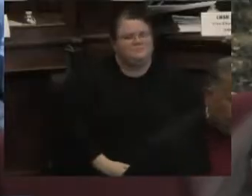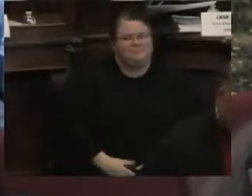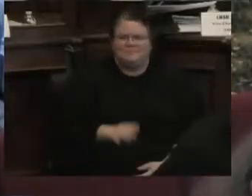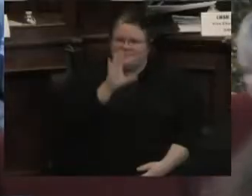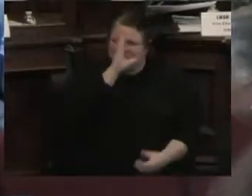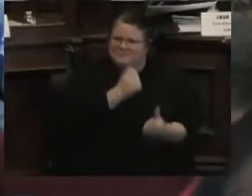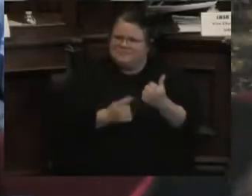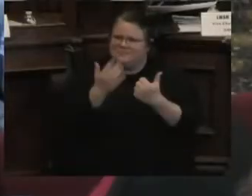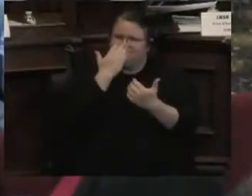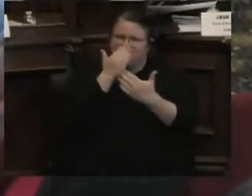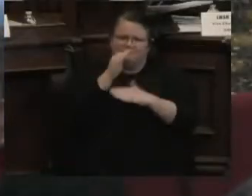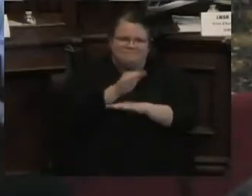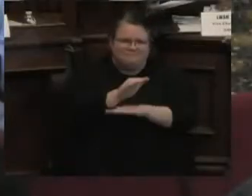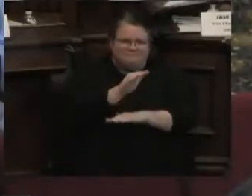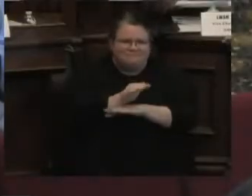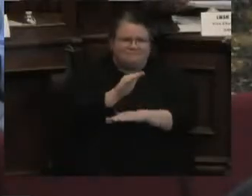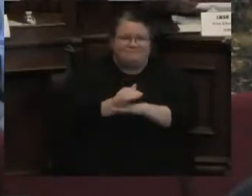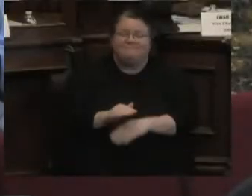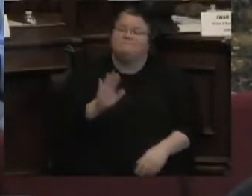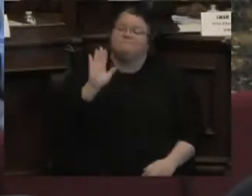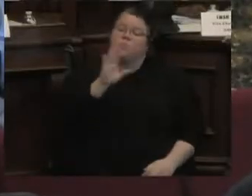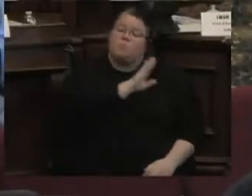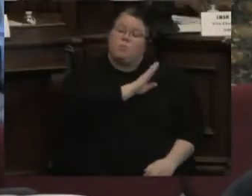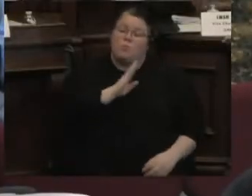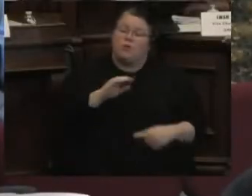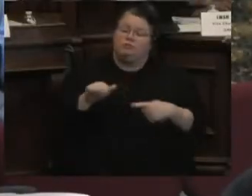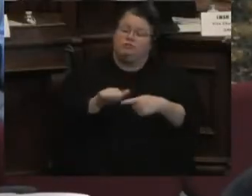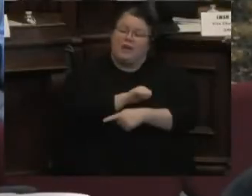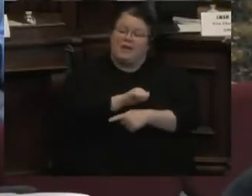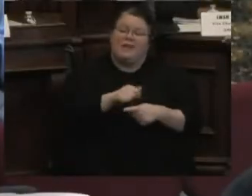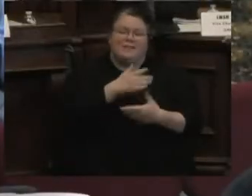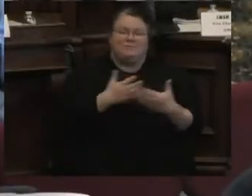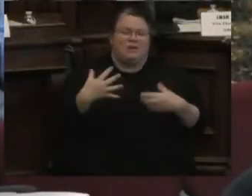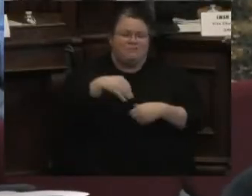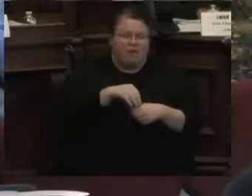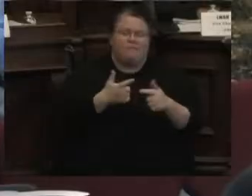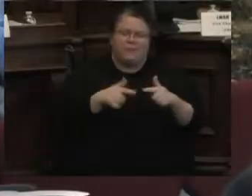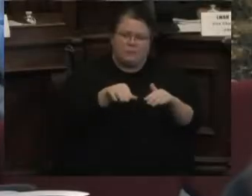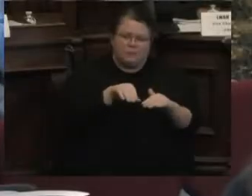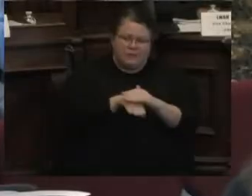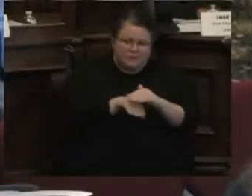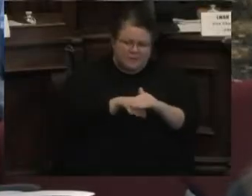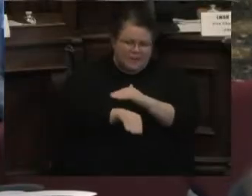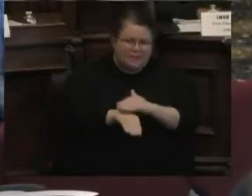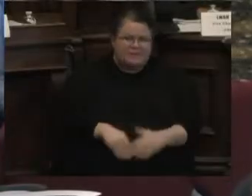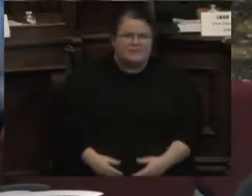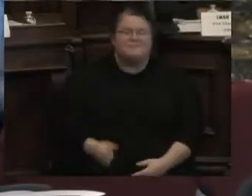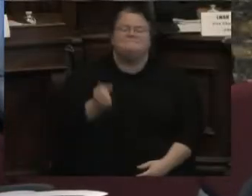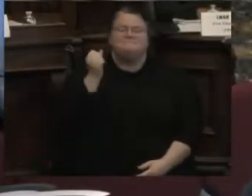that I think you'll find informative. Thank you. Good